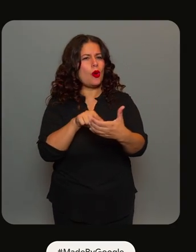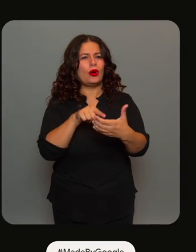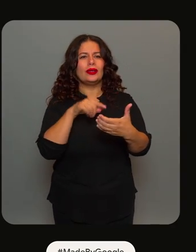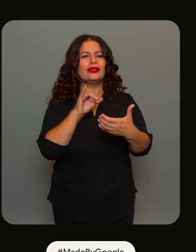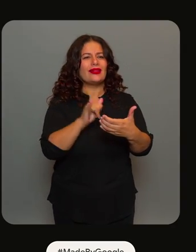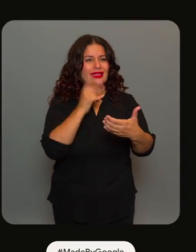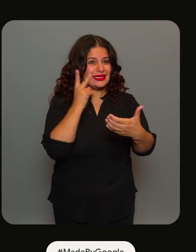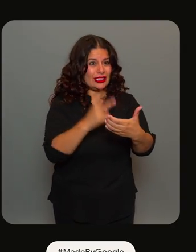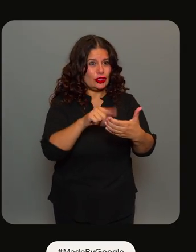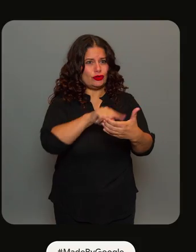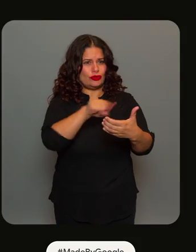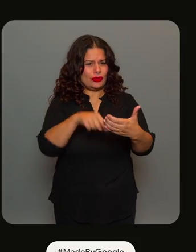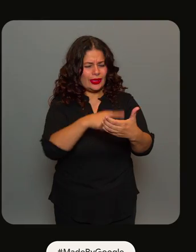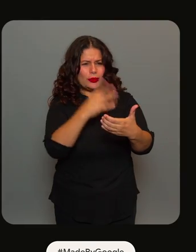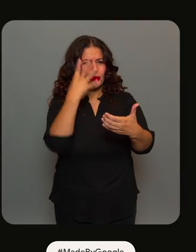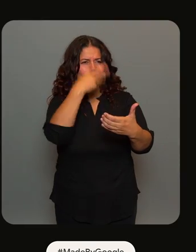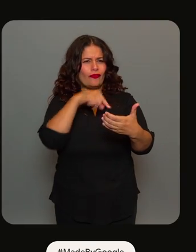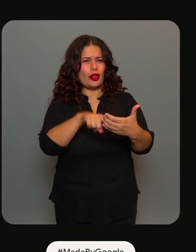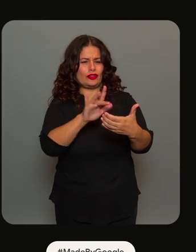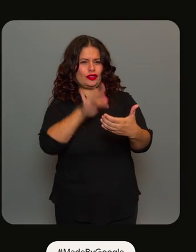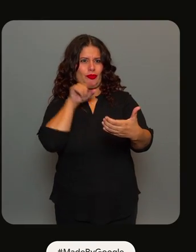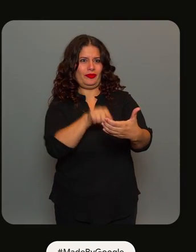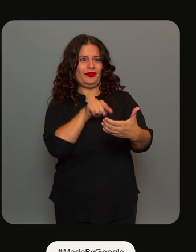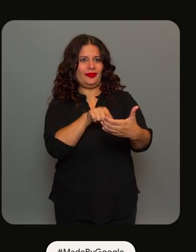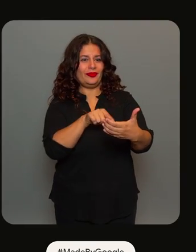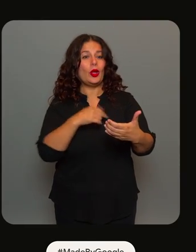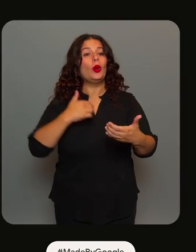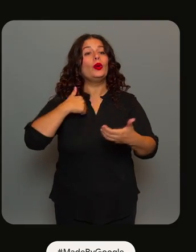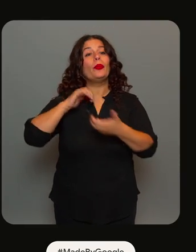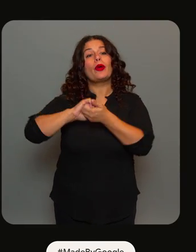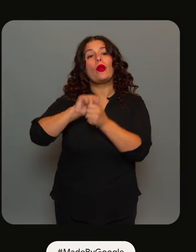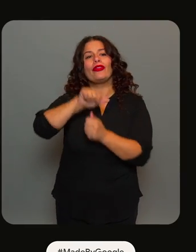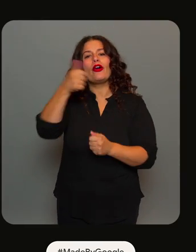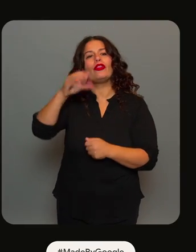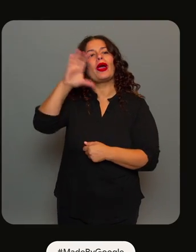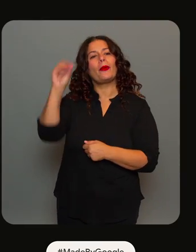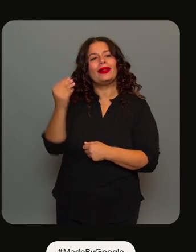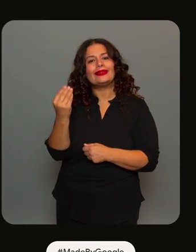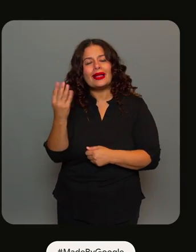We've even partnered with Snap, TikTok and YouTube, so your HDR